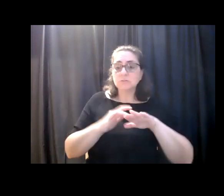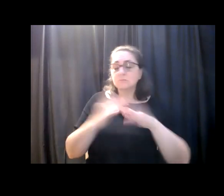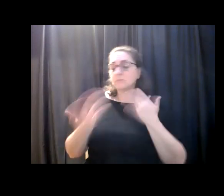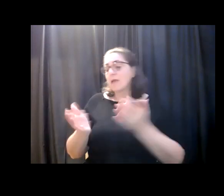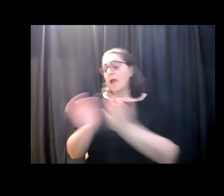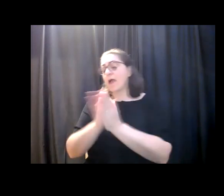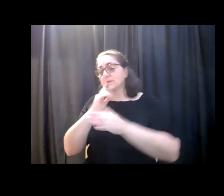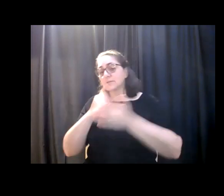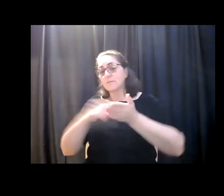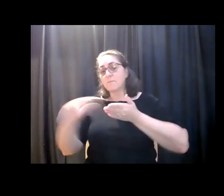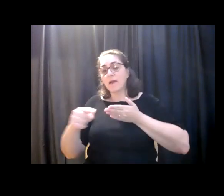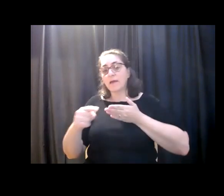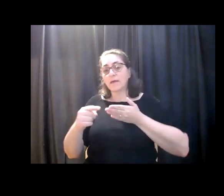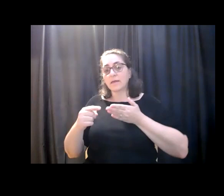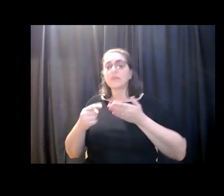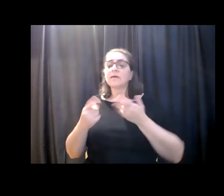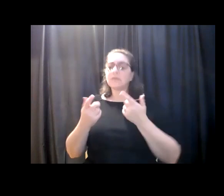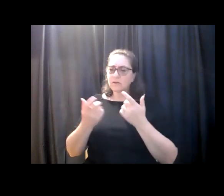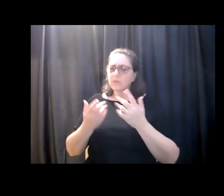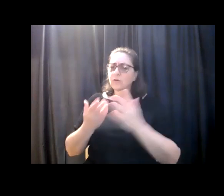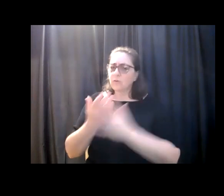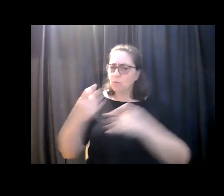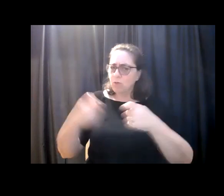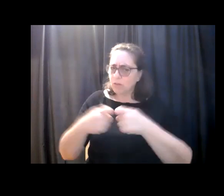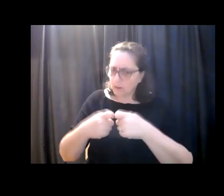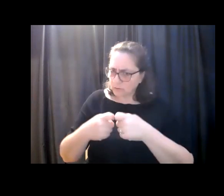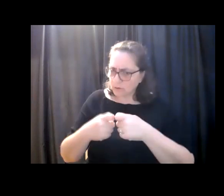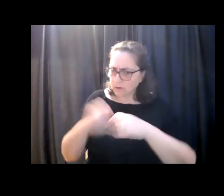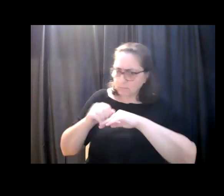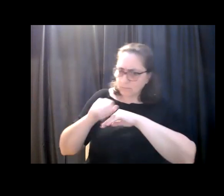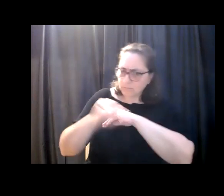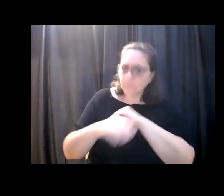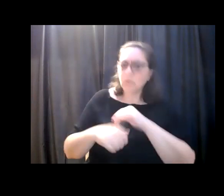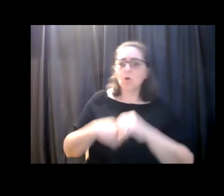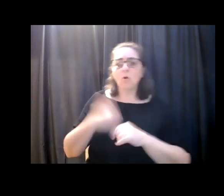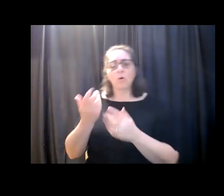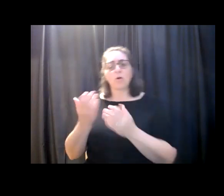Stress, time and financial pressures, we all know about stress.